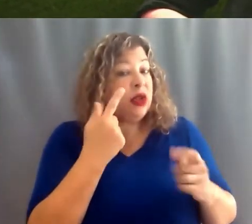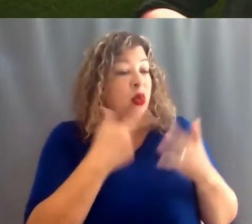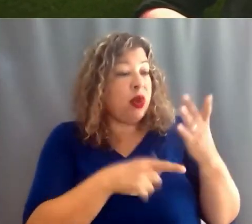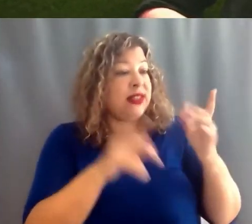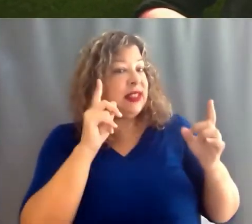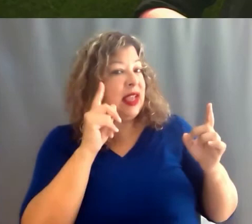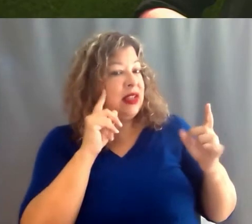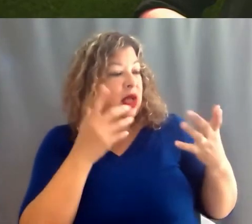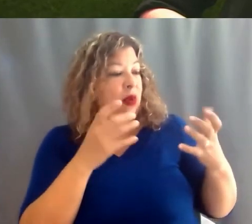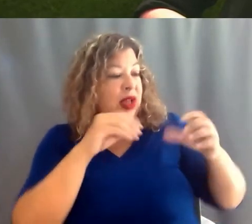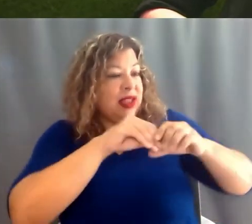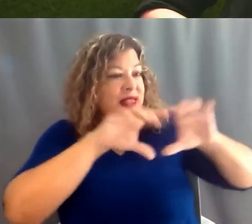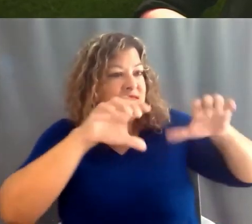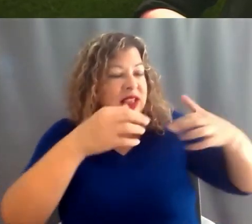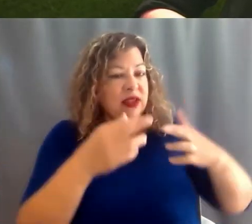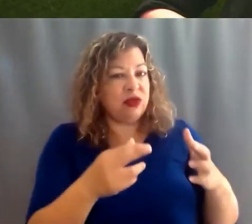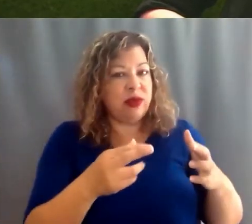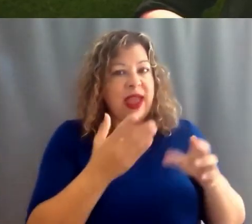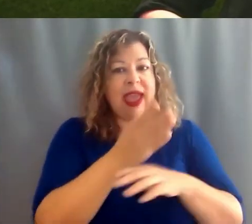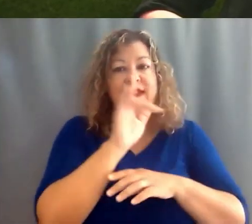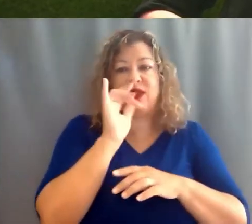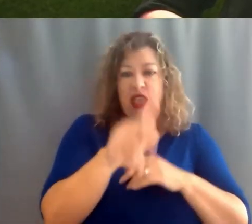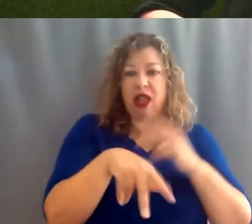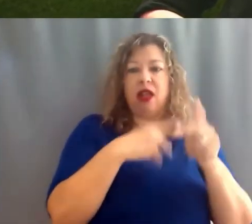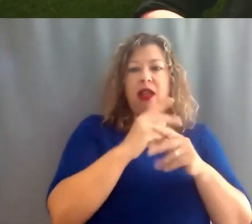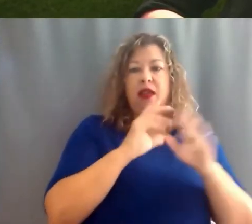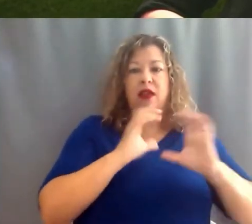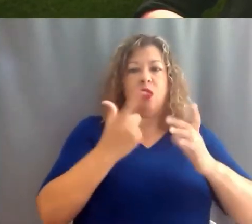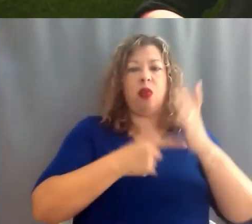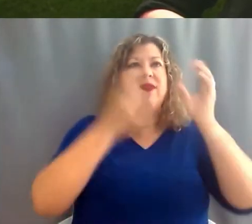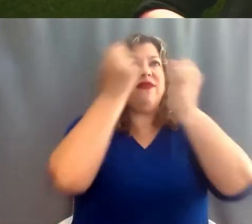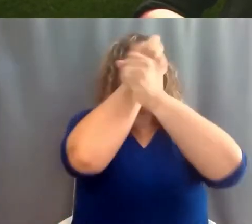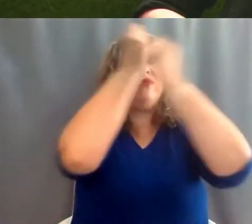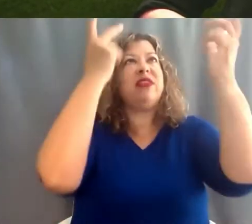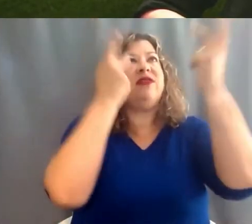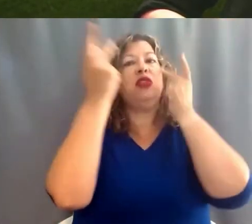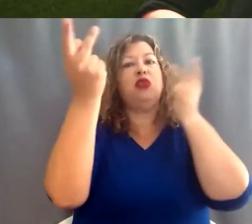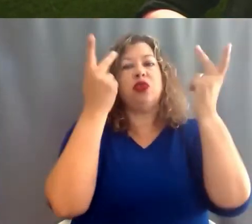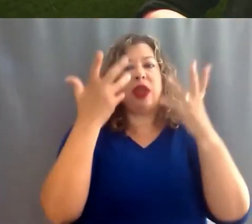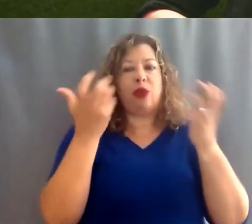They can tell you what visuals they want in the classroom. They can talk about what kind of seats are there. They can talk about smell.